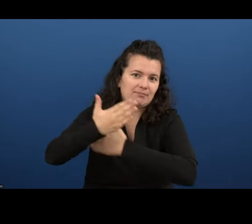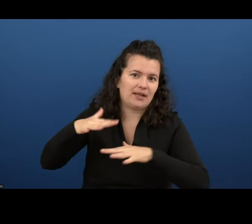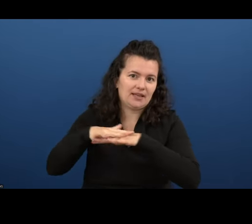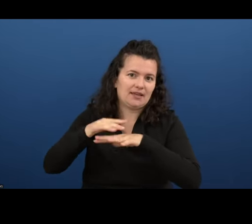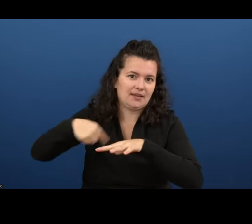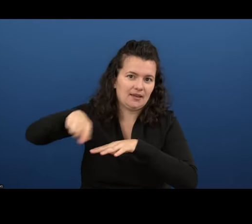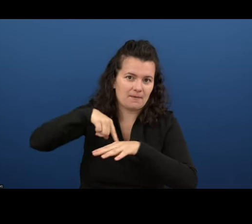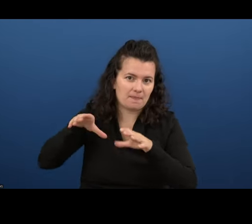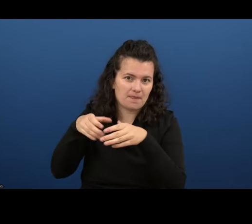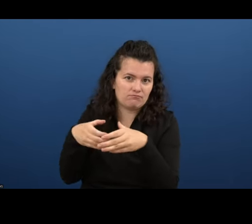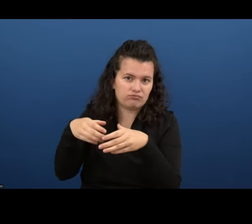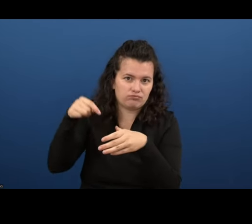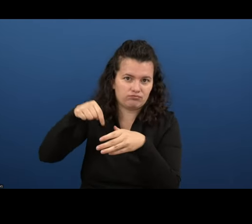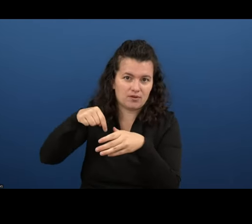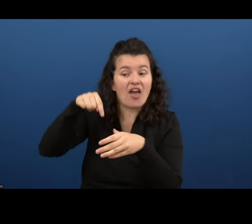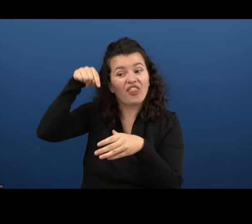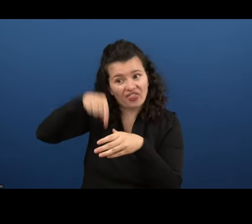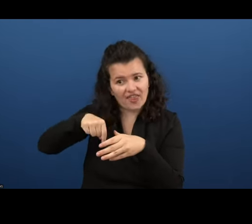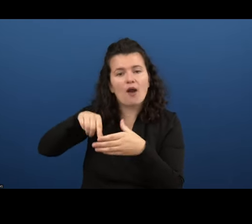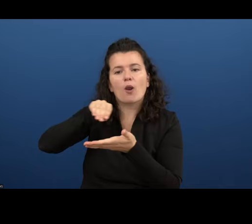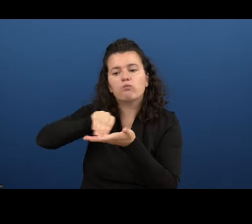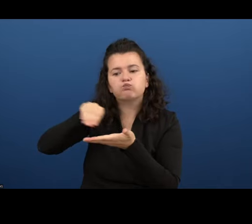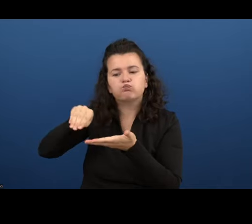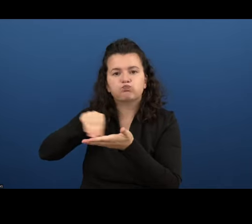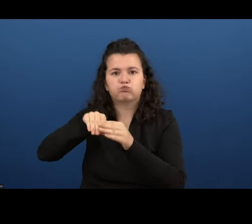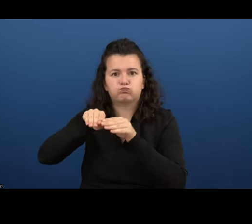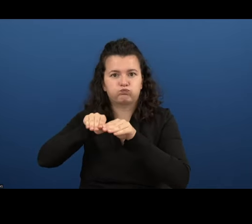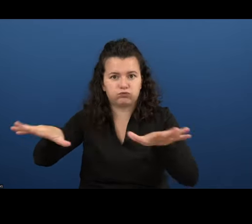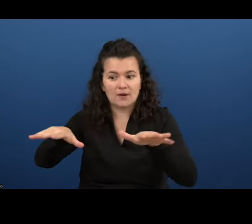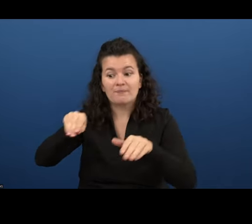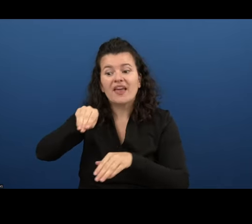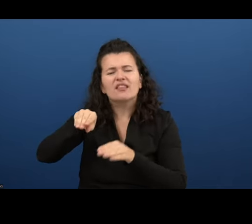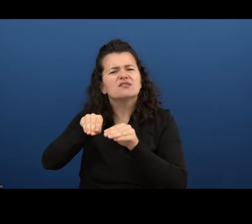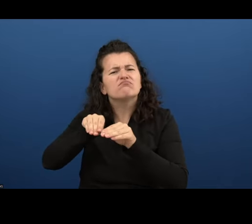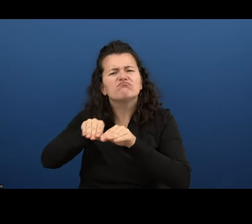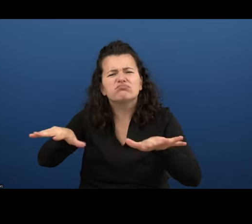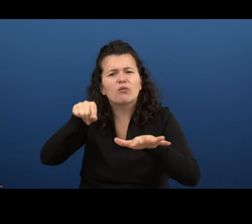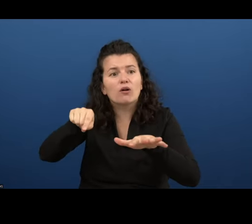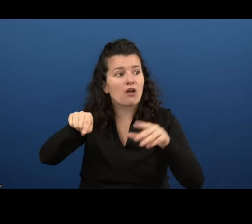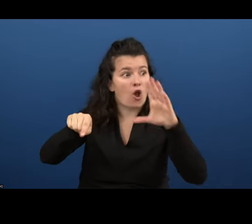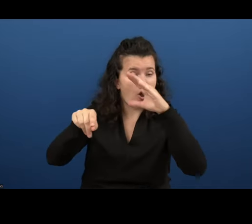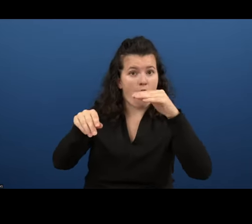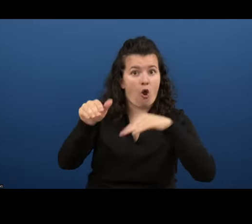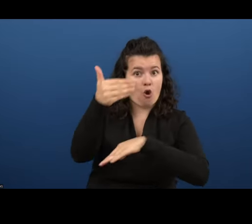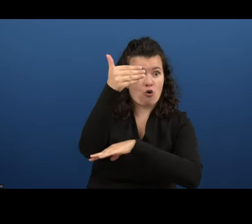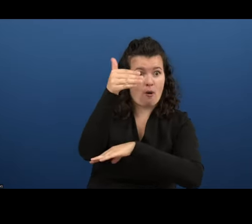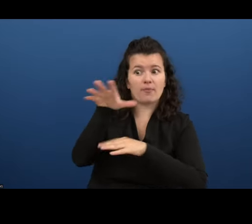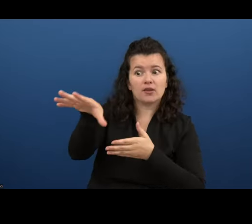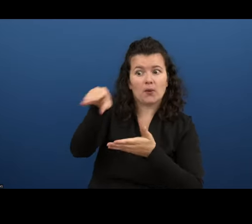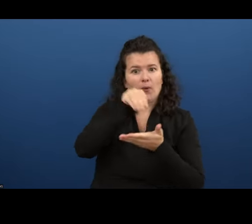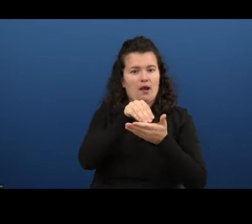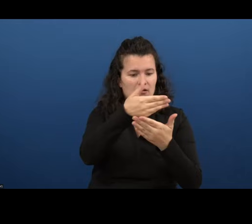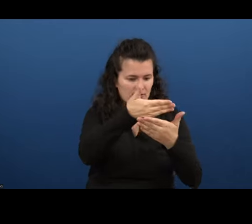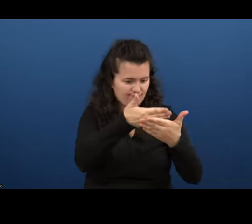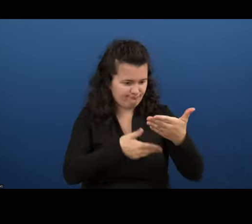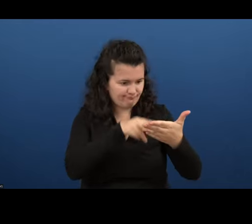a self assessment tool for companies at the global annual conference at its global annual